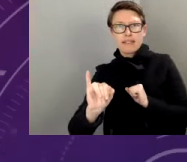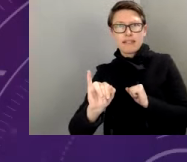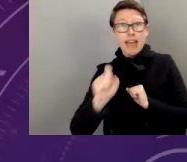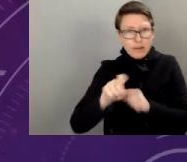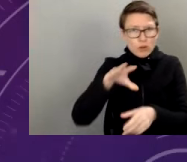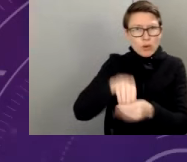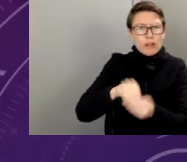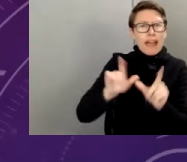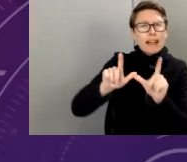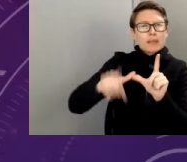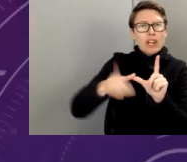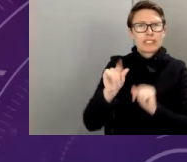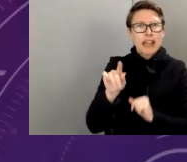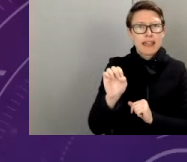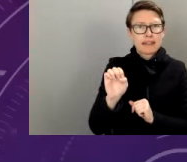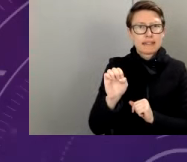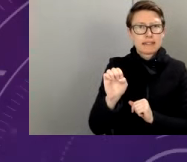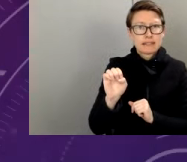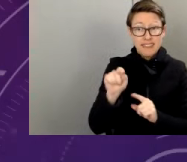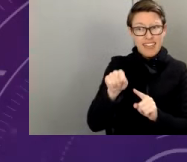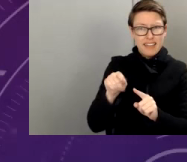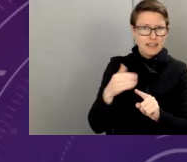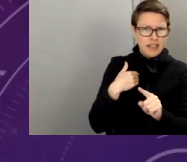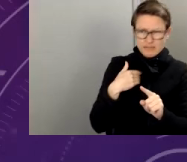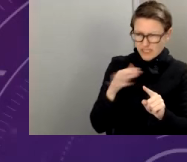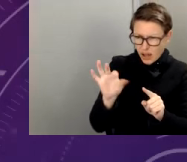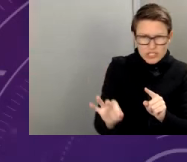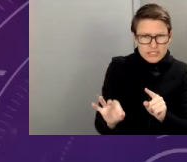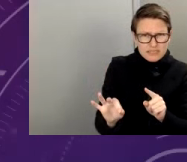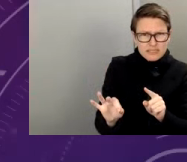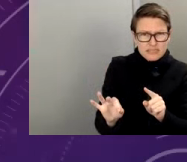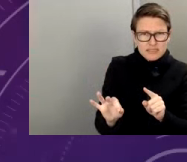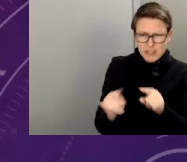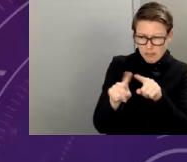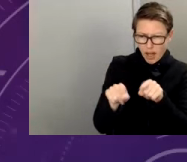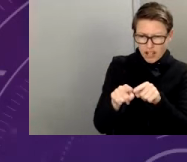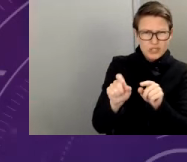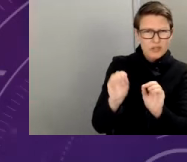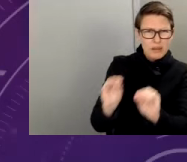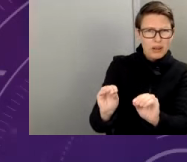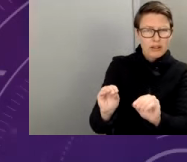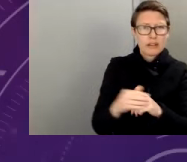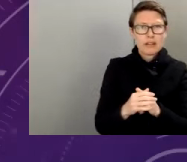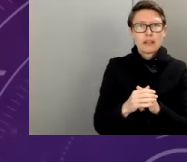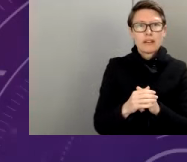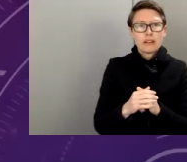There's a dropdown for that, I think, or a box you'll enter it in and you'll enter that deadline.